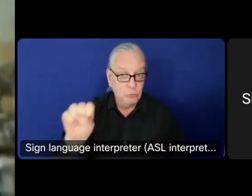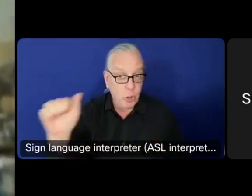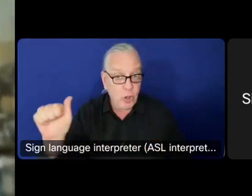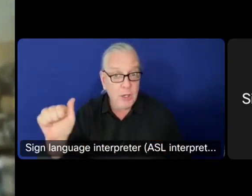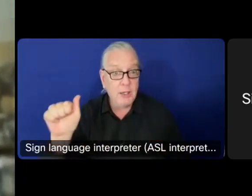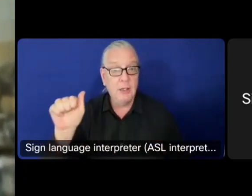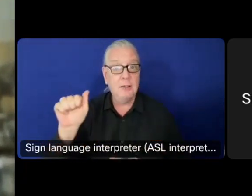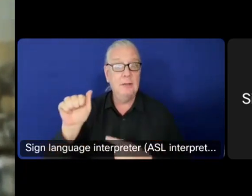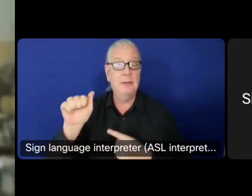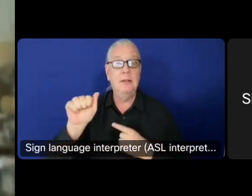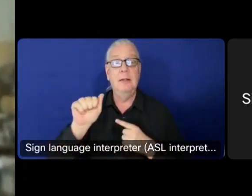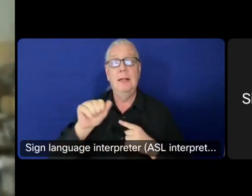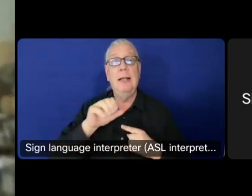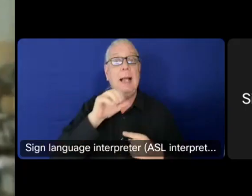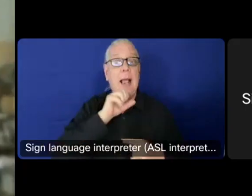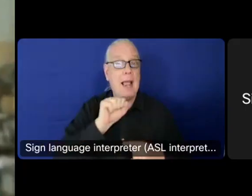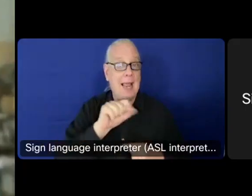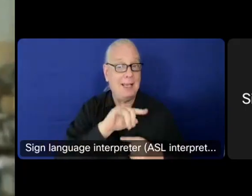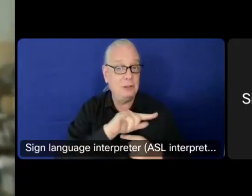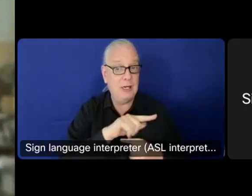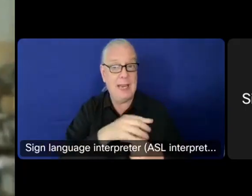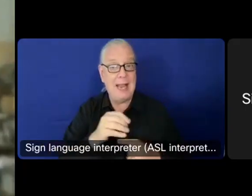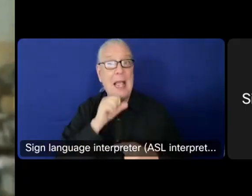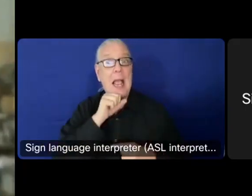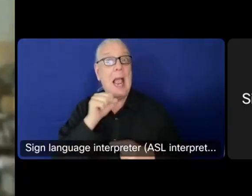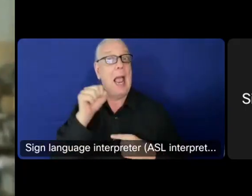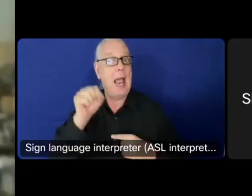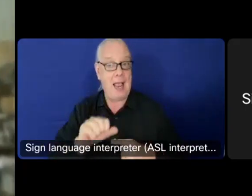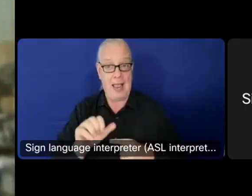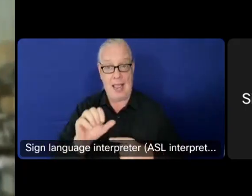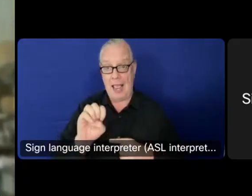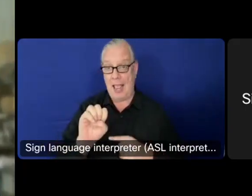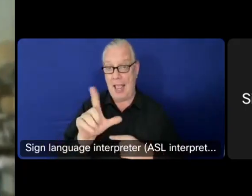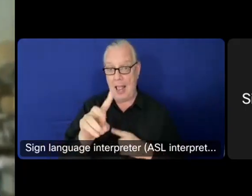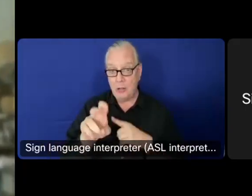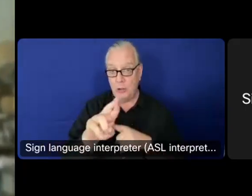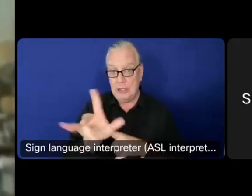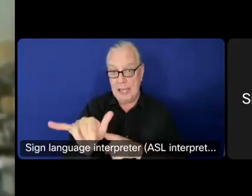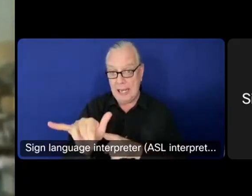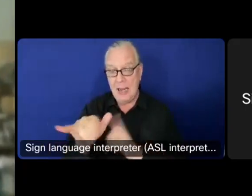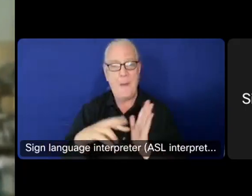adults or elderly adults is considered 65. Specifically the